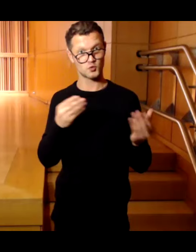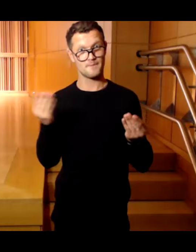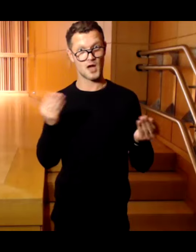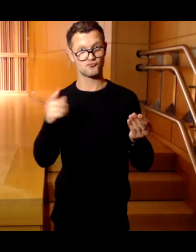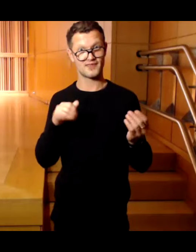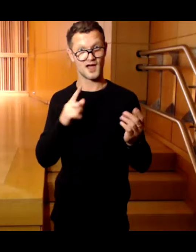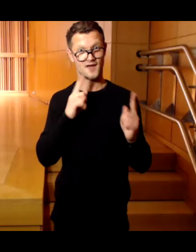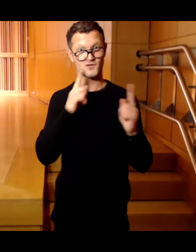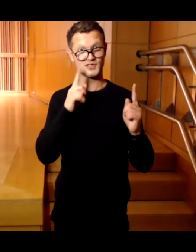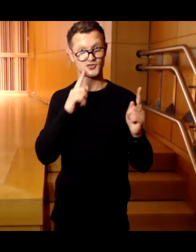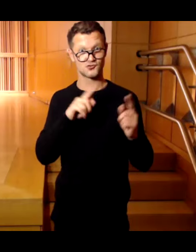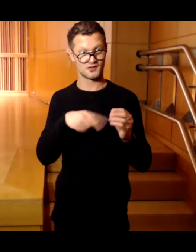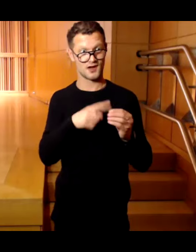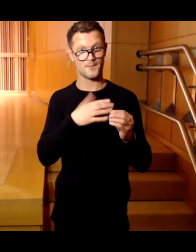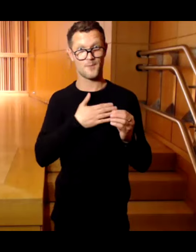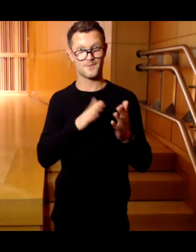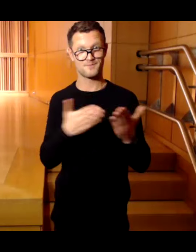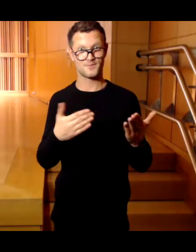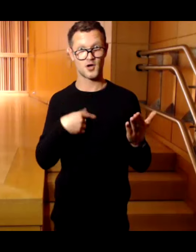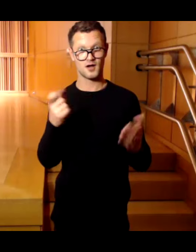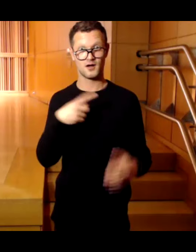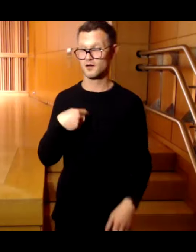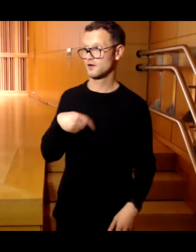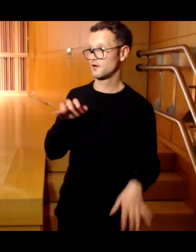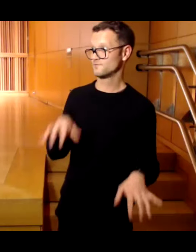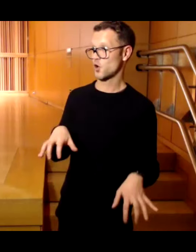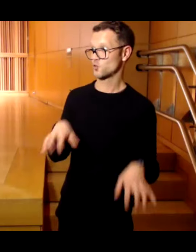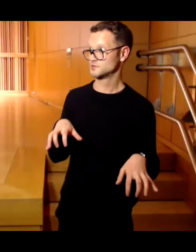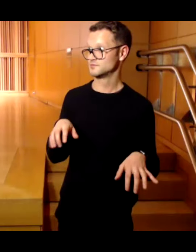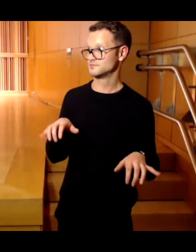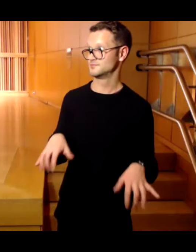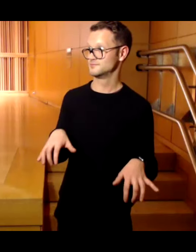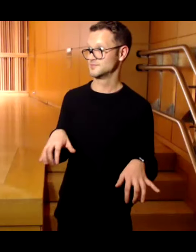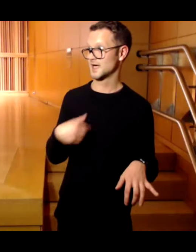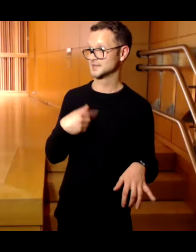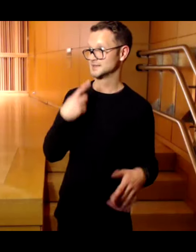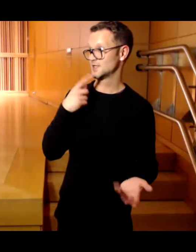I froze, and instead of saying with a confident air, sure, I would love to.